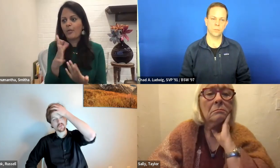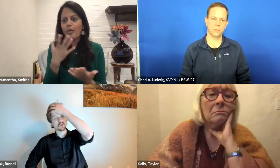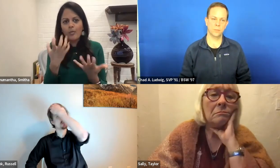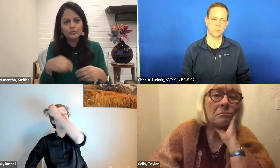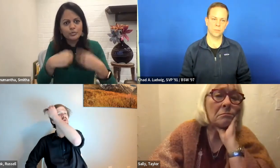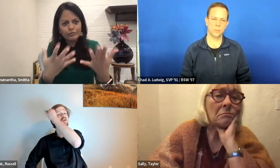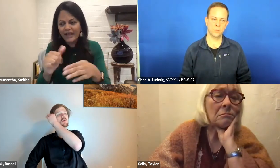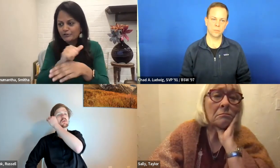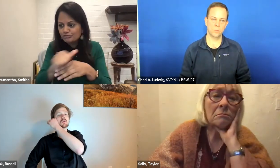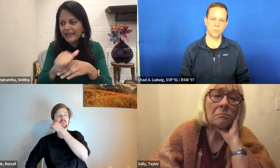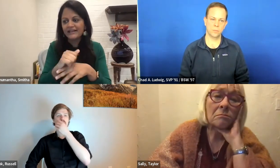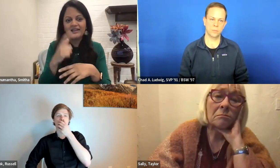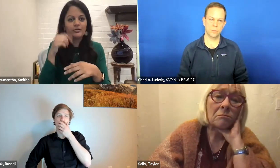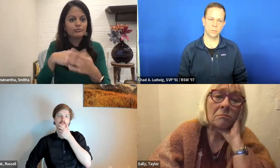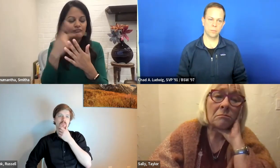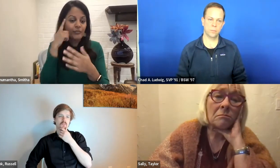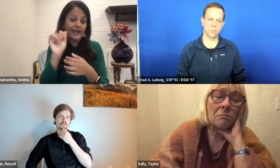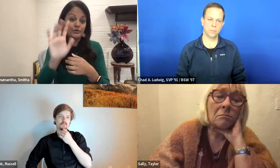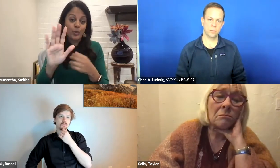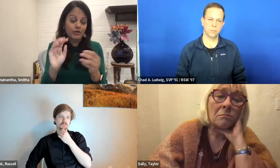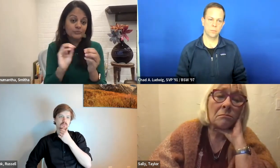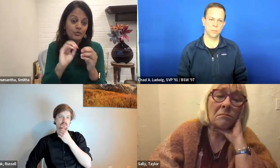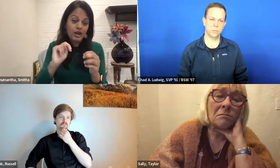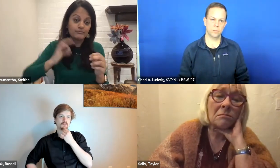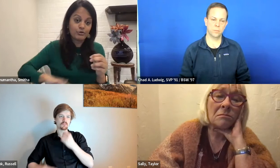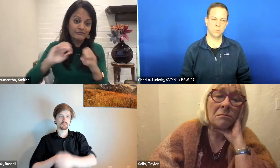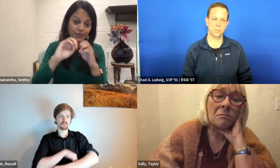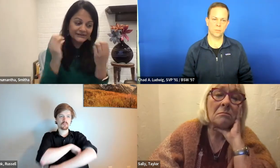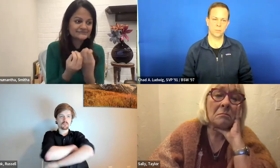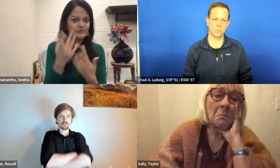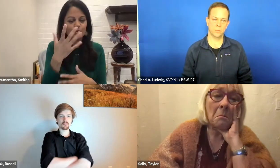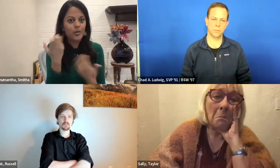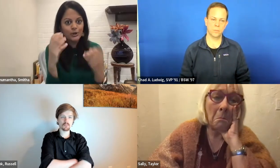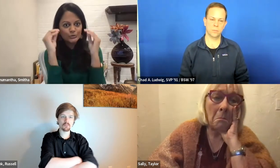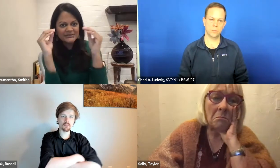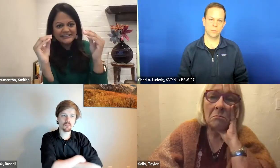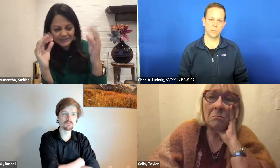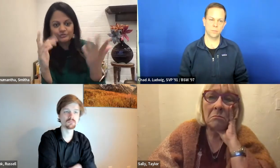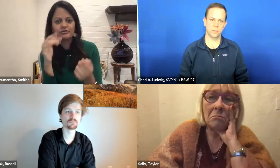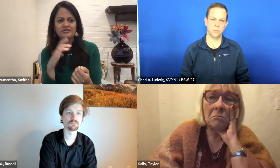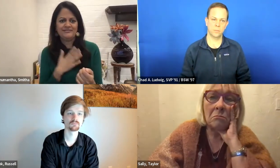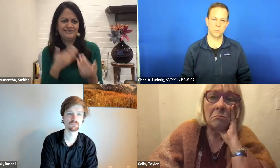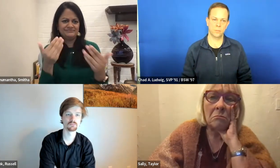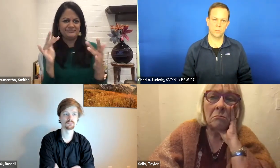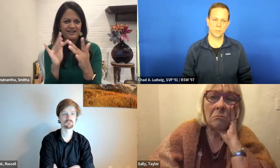You know, if anybody here is interested or if they want to provide a training or maybe your nonprofit organization, Chad,